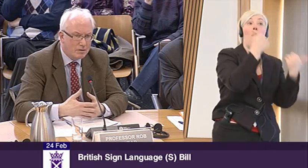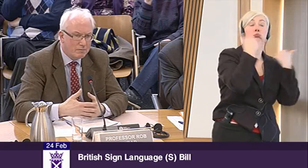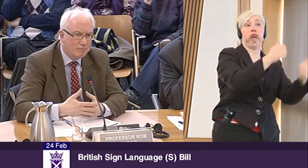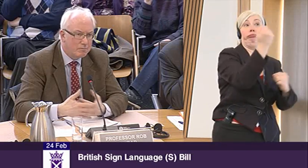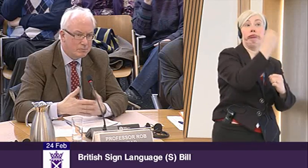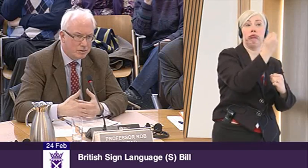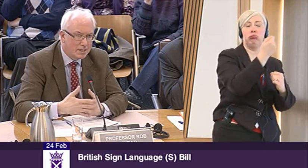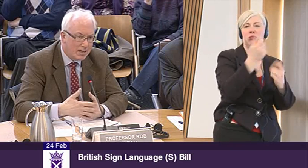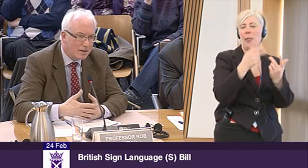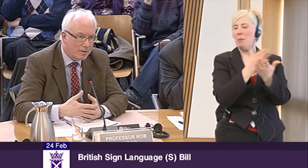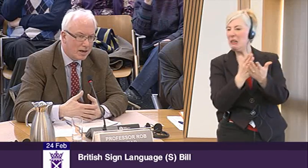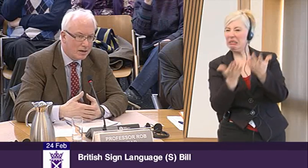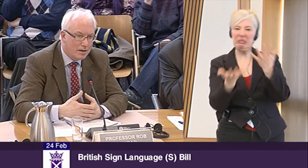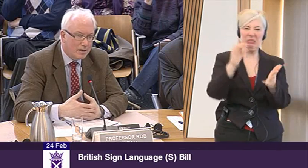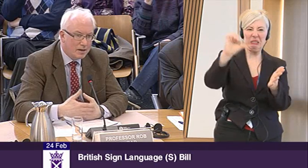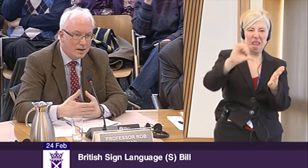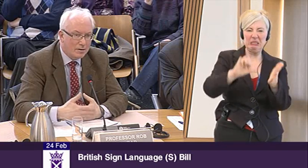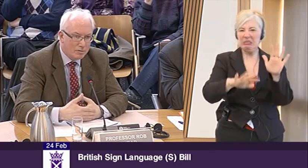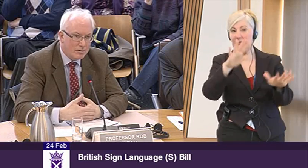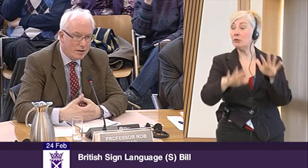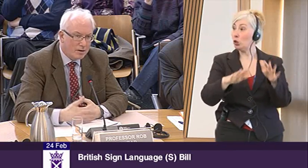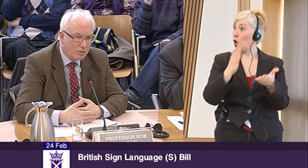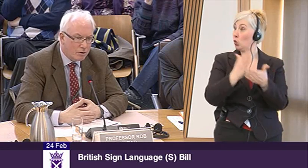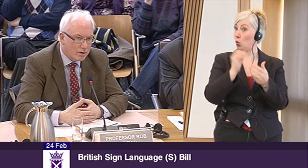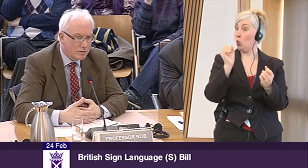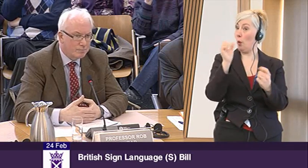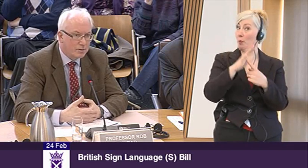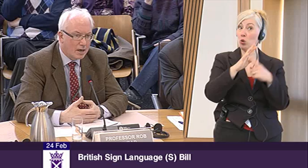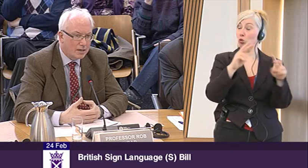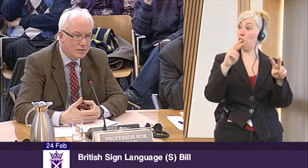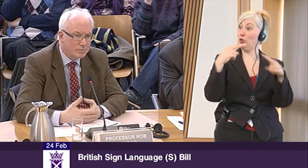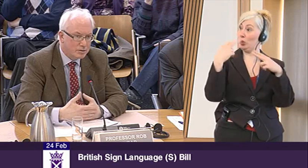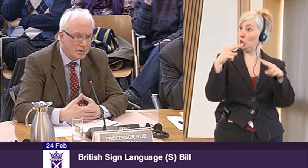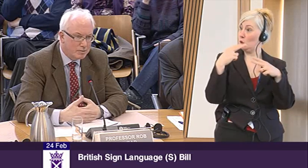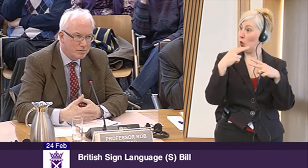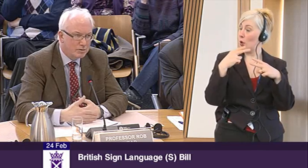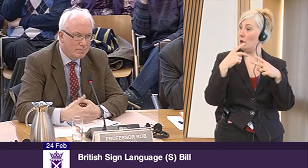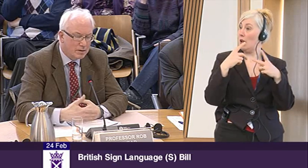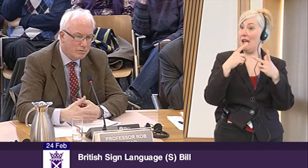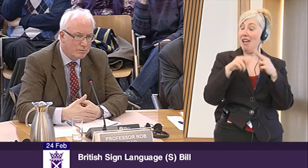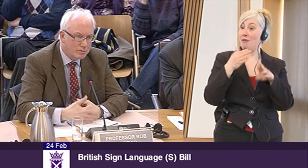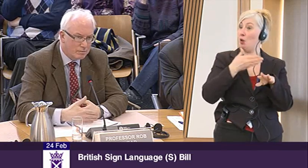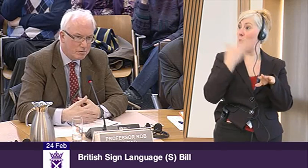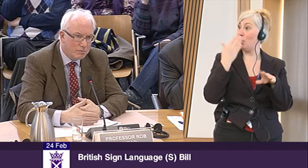might not be as successful. It is quite difficult to discover that if the period is too short.